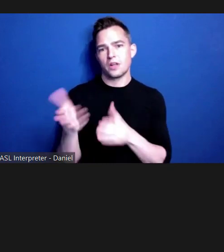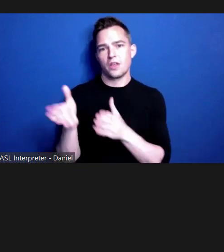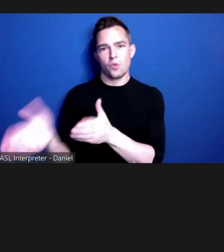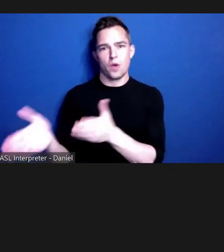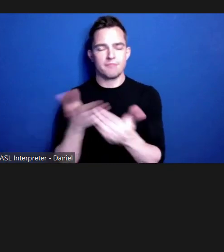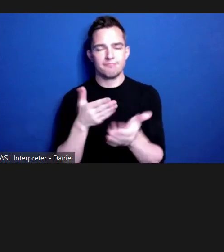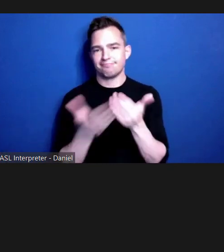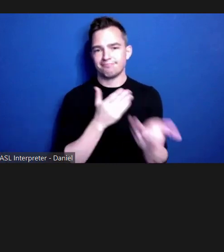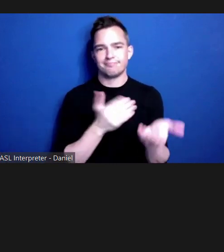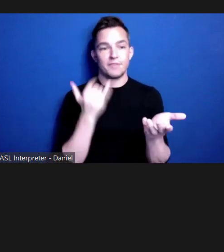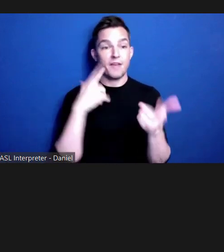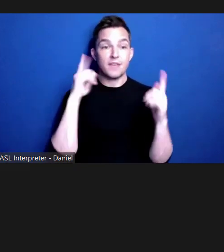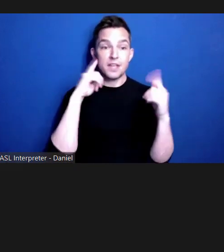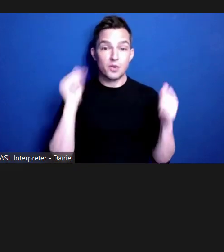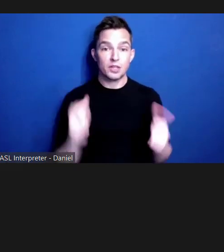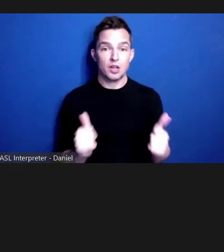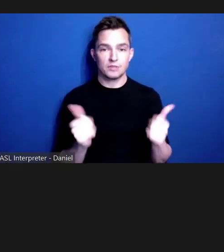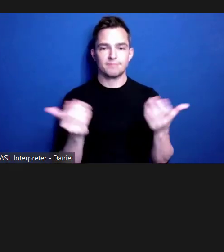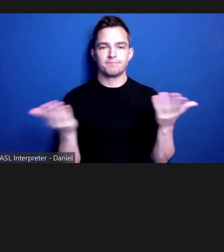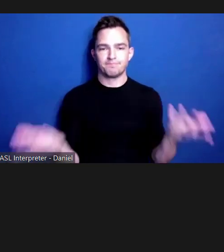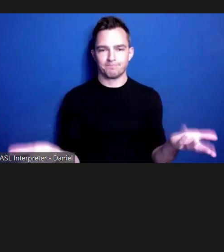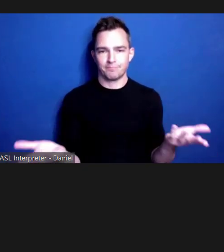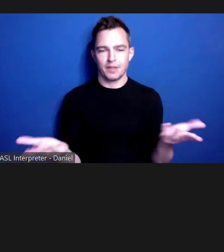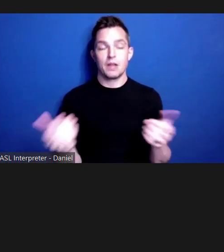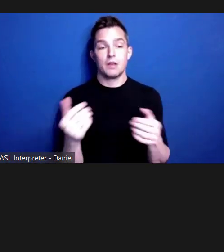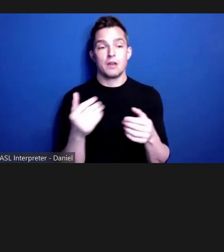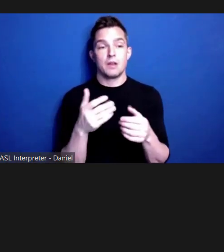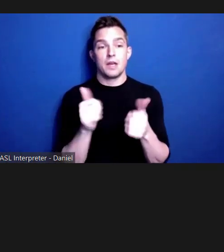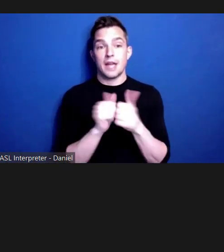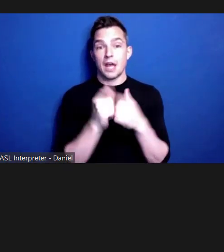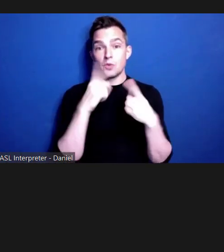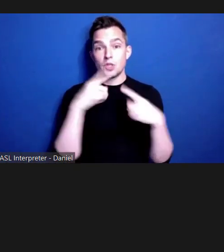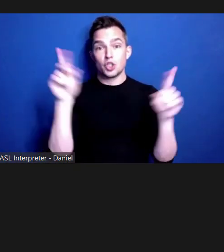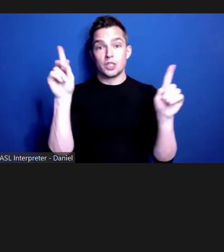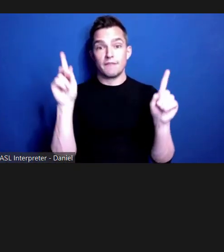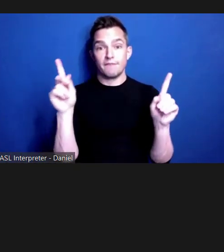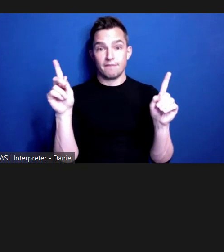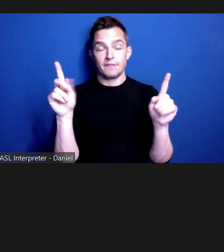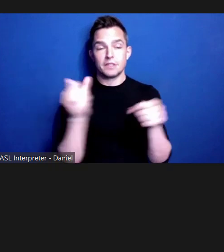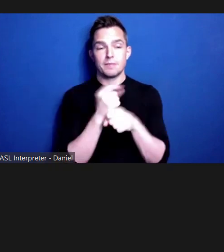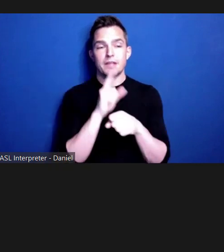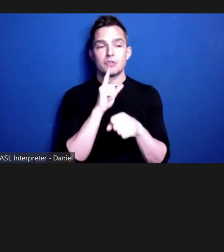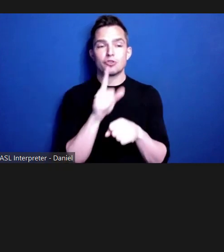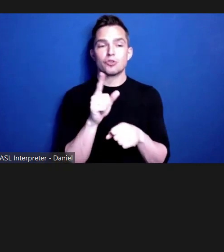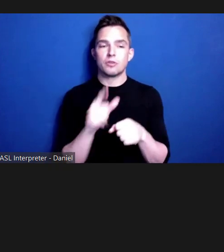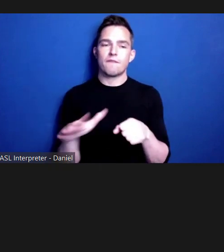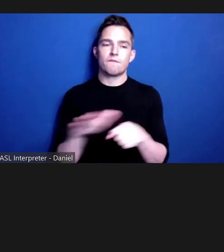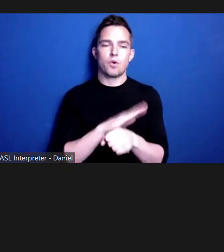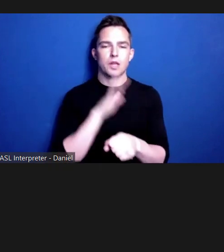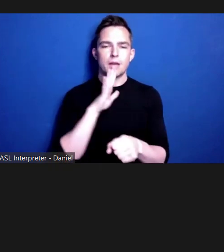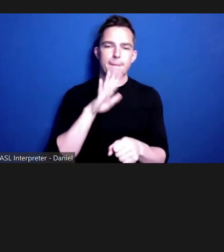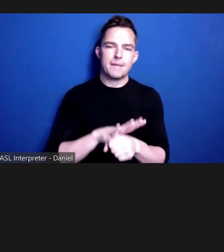achieve that is to be fully committed to quality periodic hearing screening and follow-up.